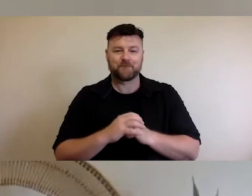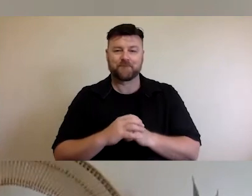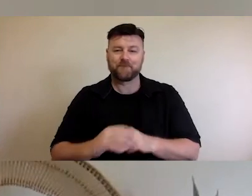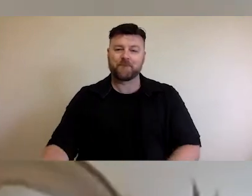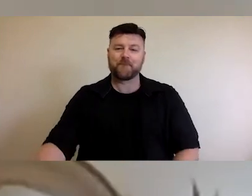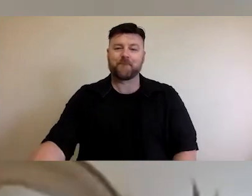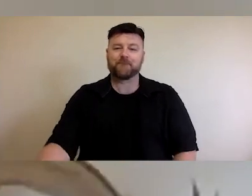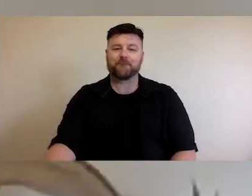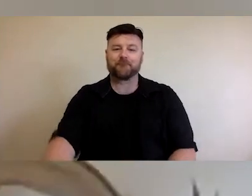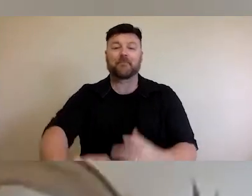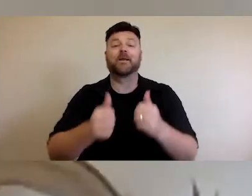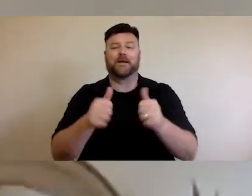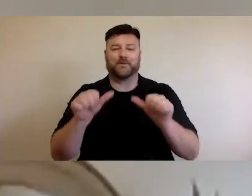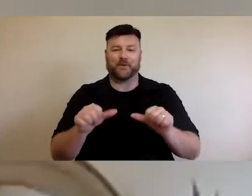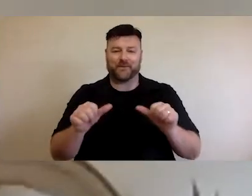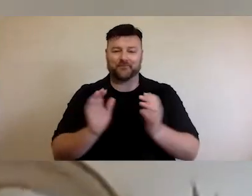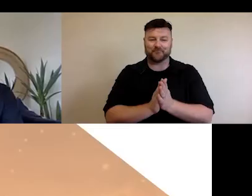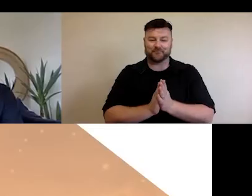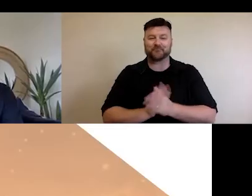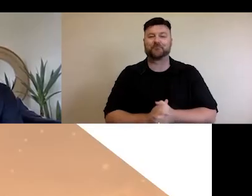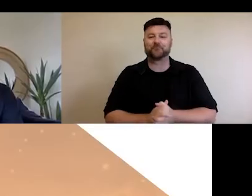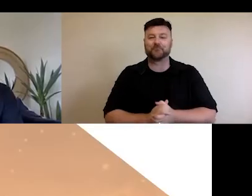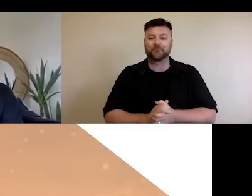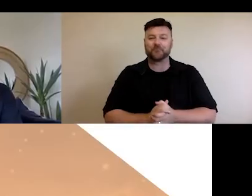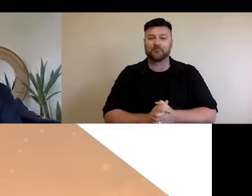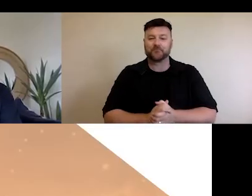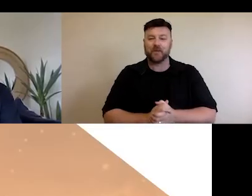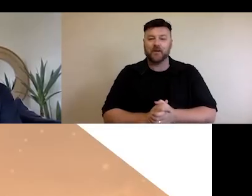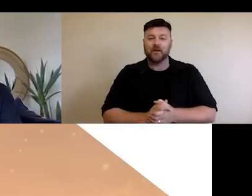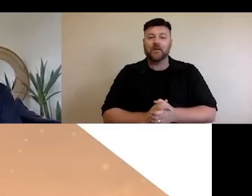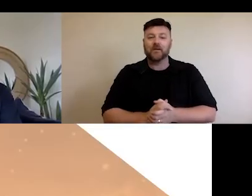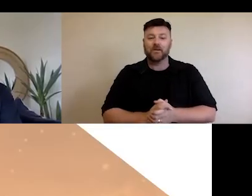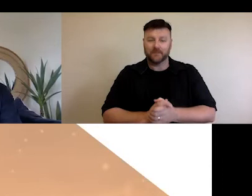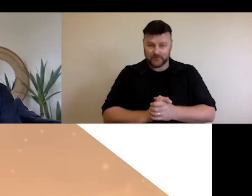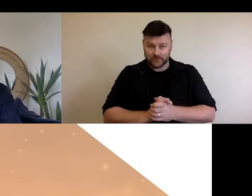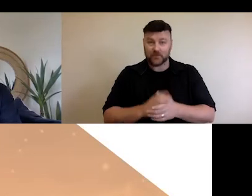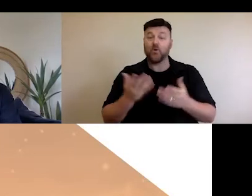Alright. So, I've brought up a slide now